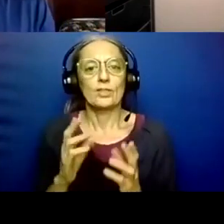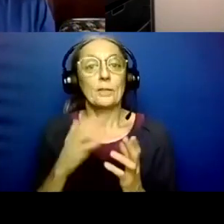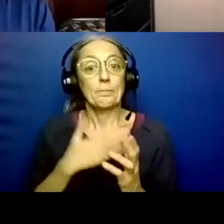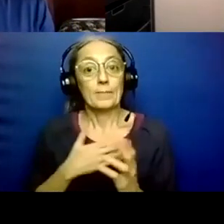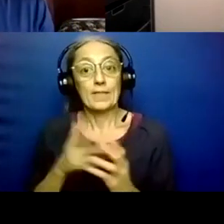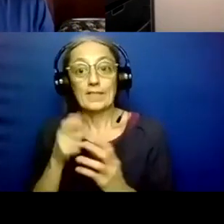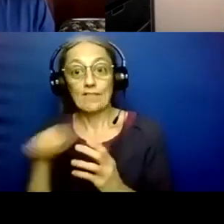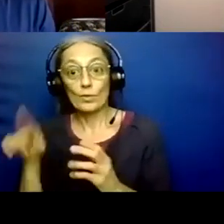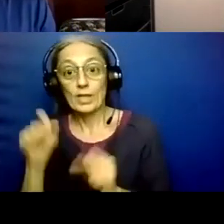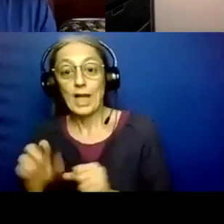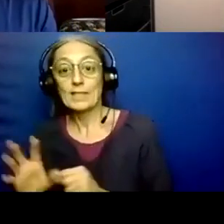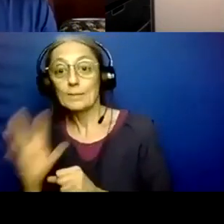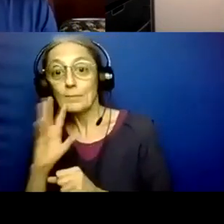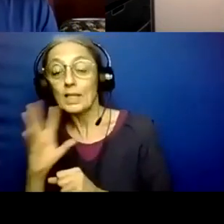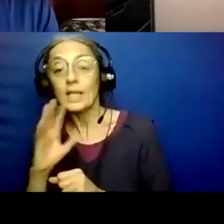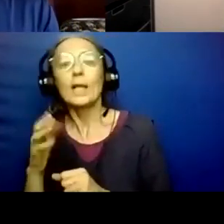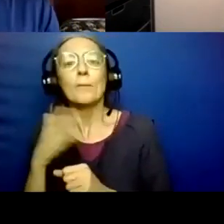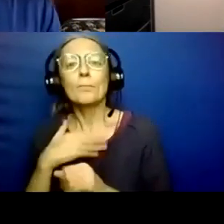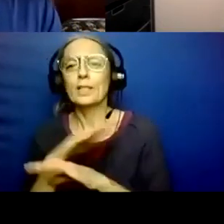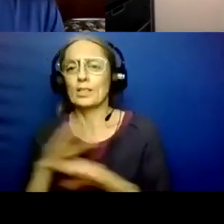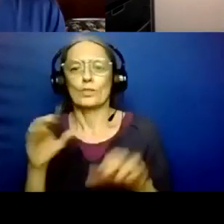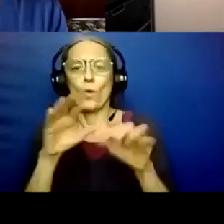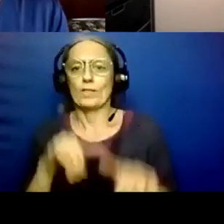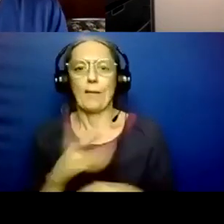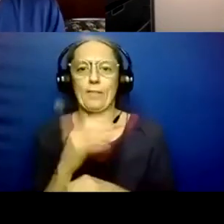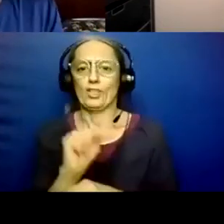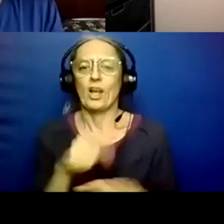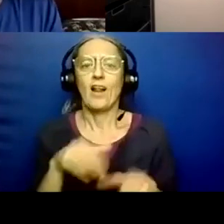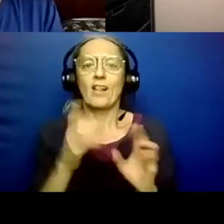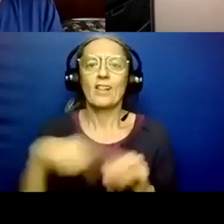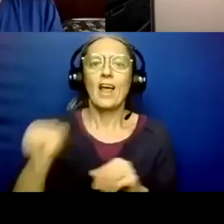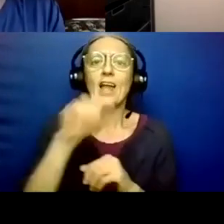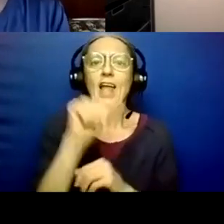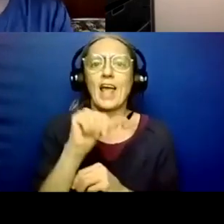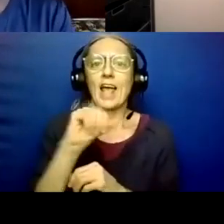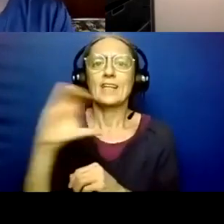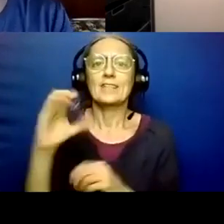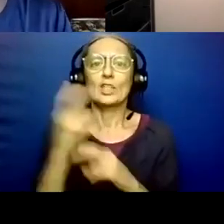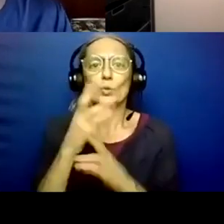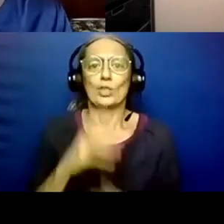from using the chat box today. AAC users will tell you that people who can speak often